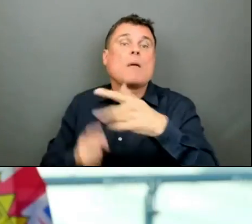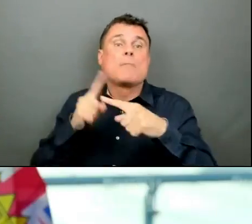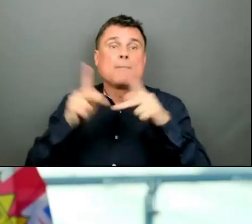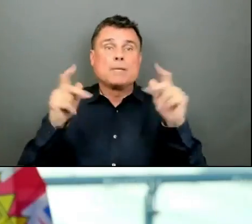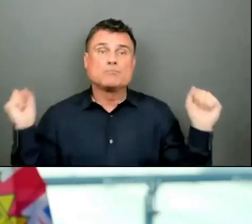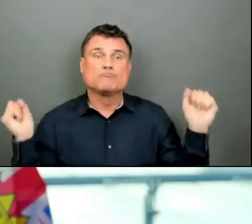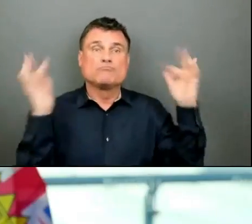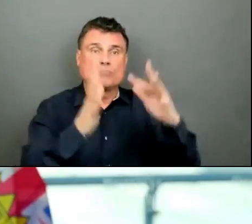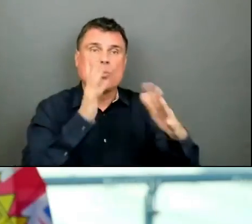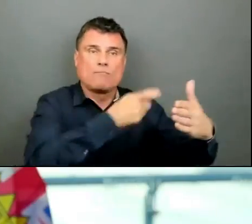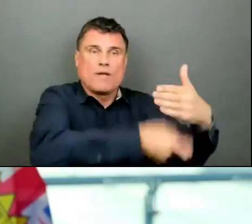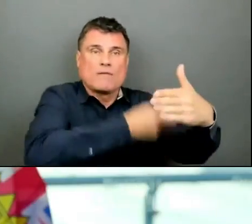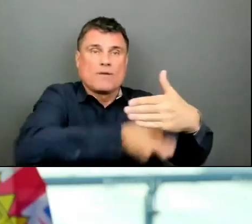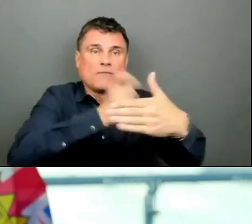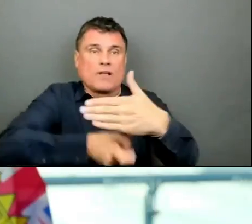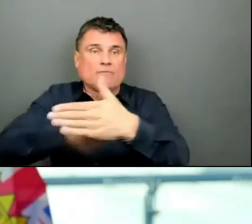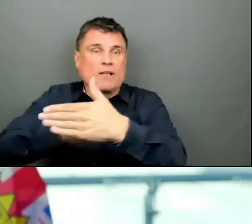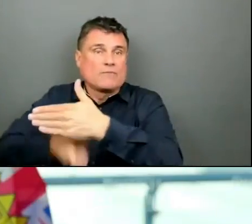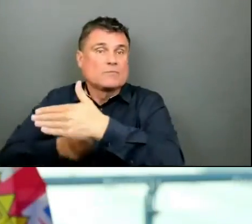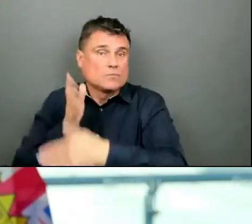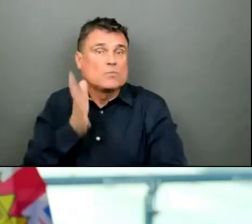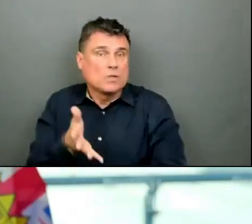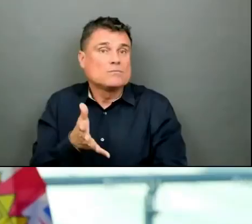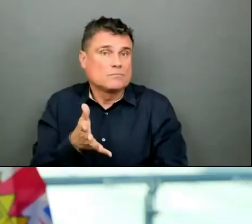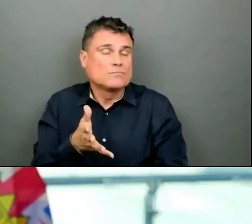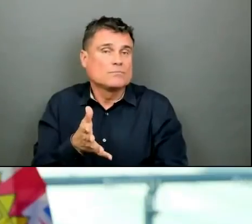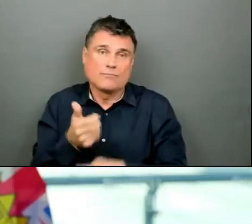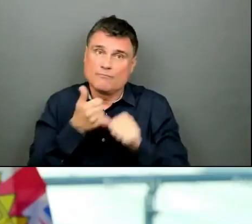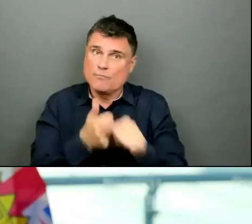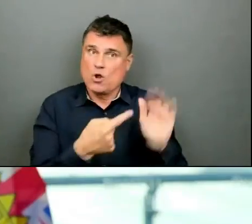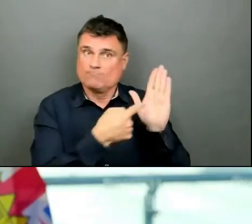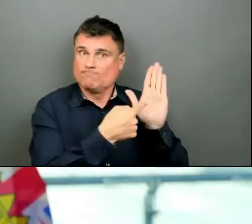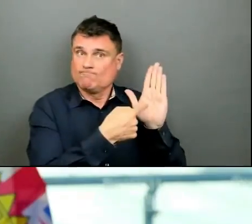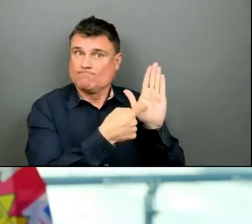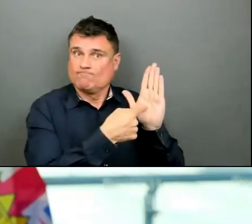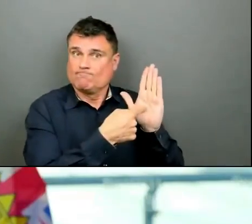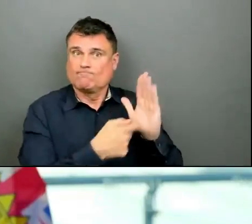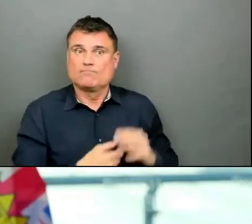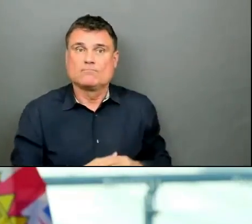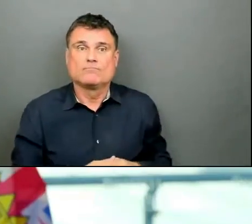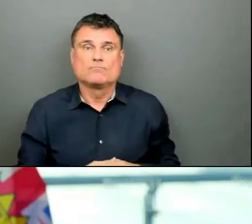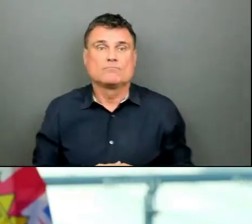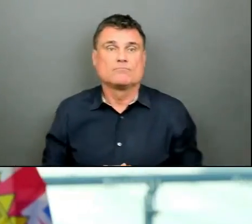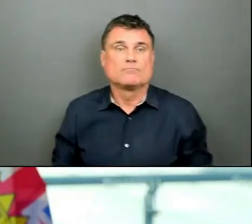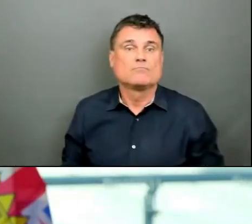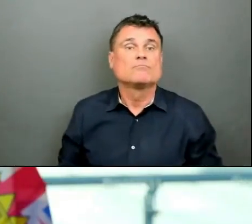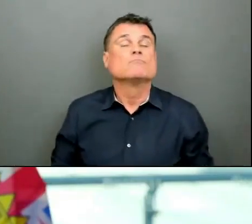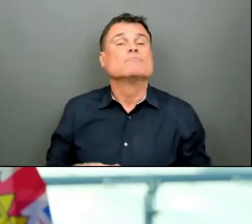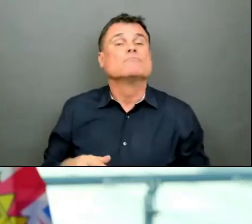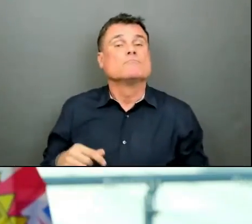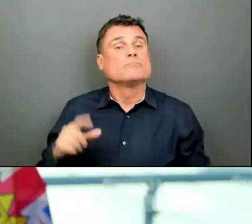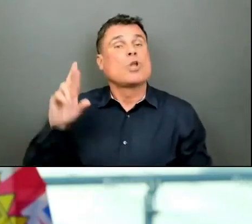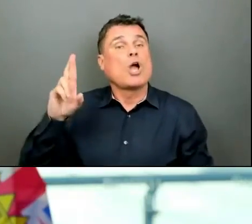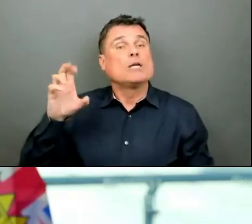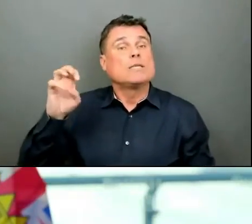attending despite the orders. We have the support of police services to enforce these